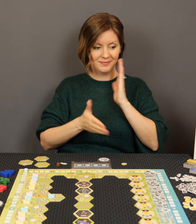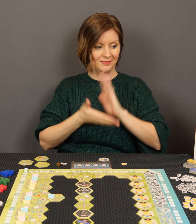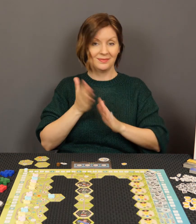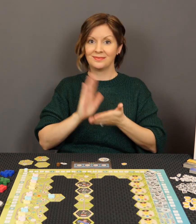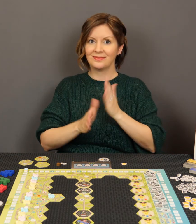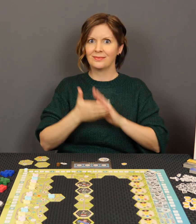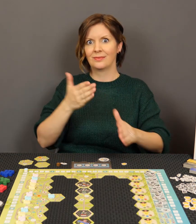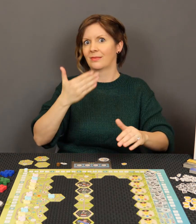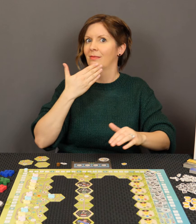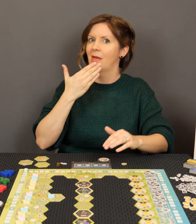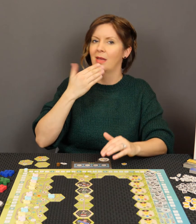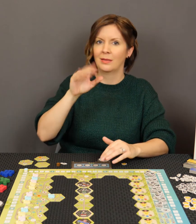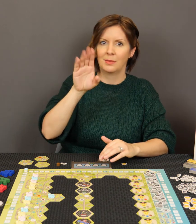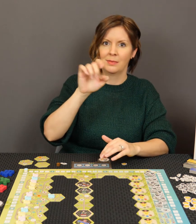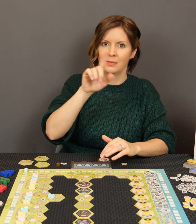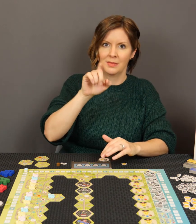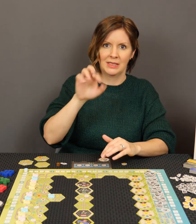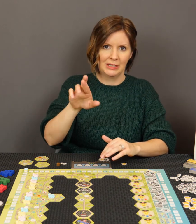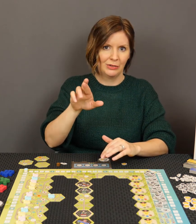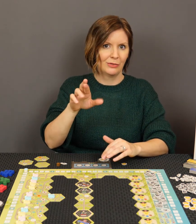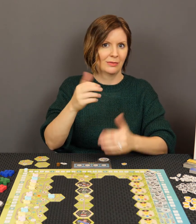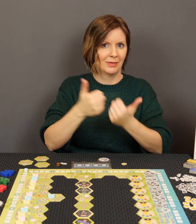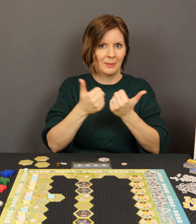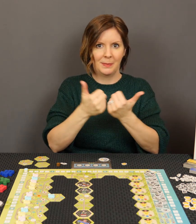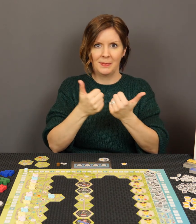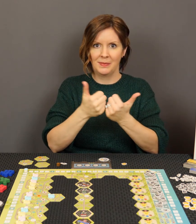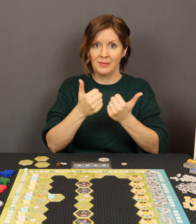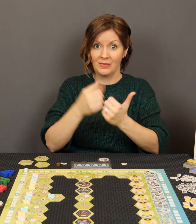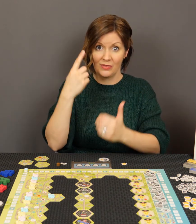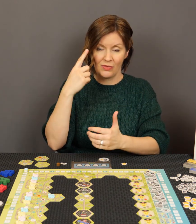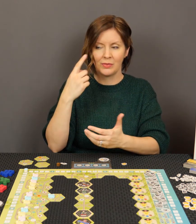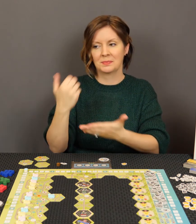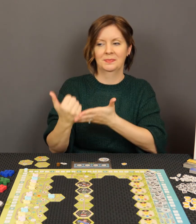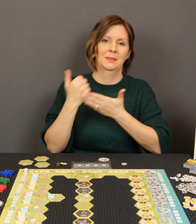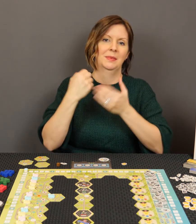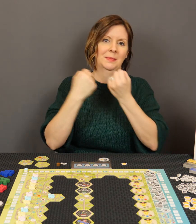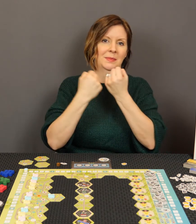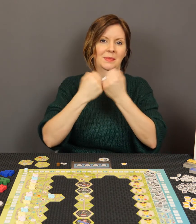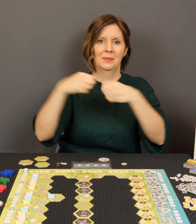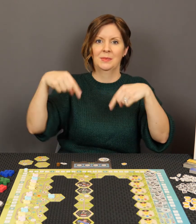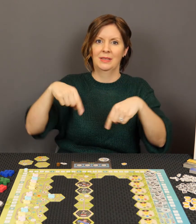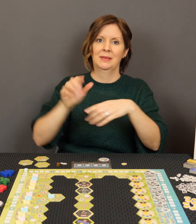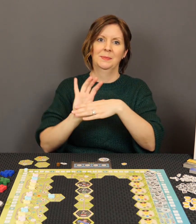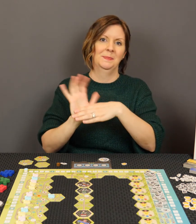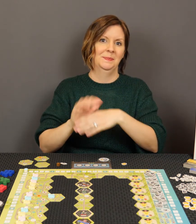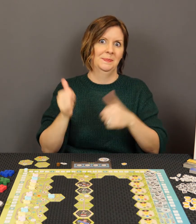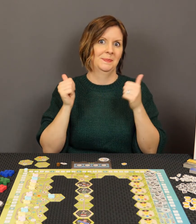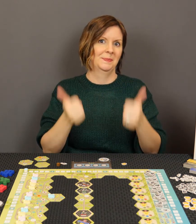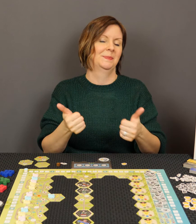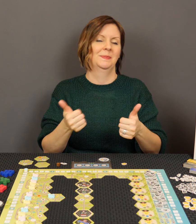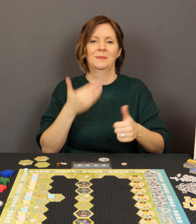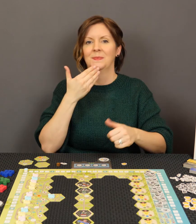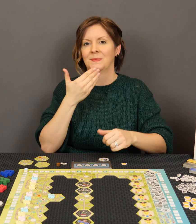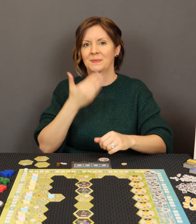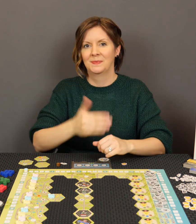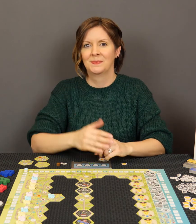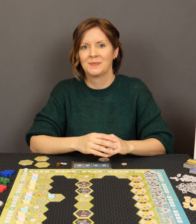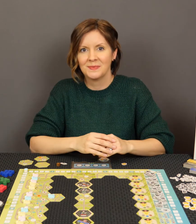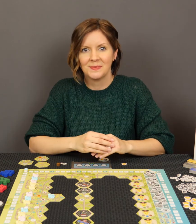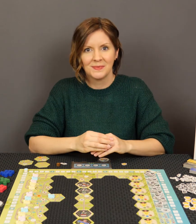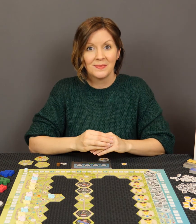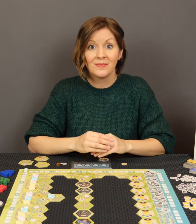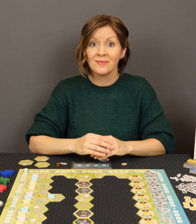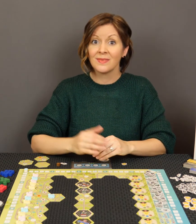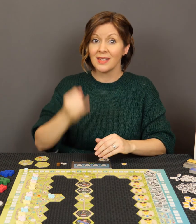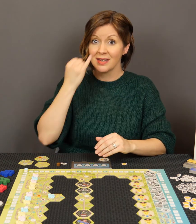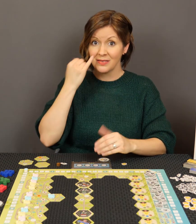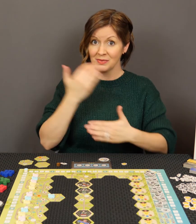Thank you again Bezier Games for helping me by sponsoring this episode.